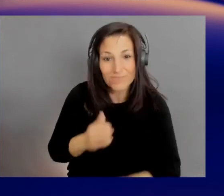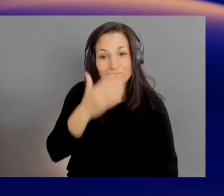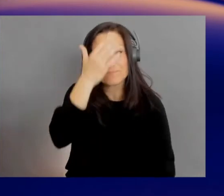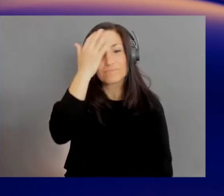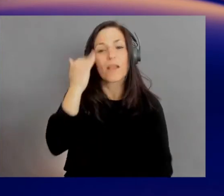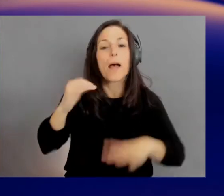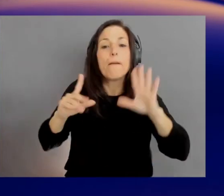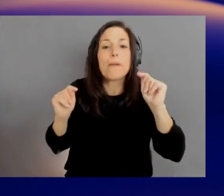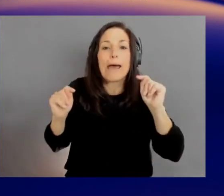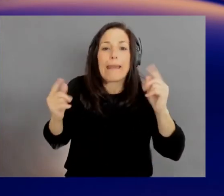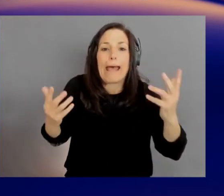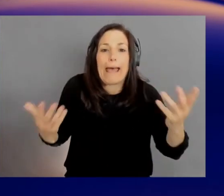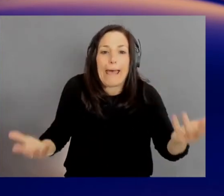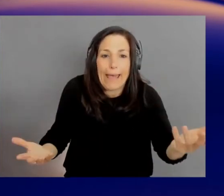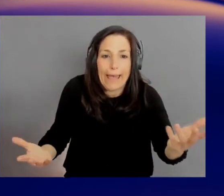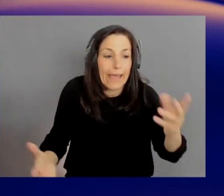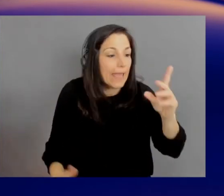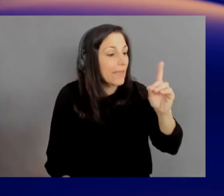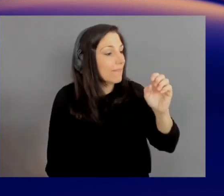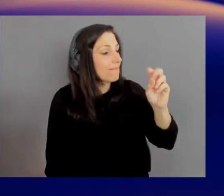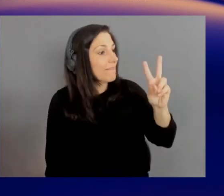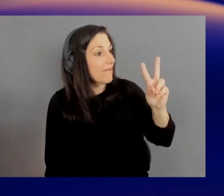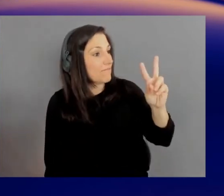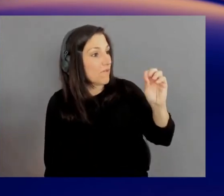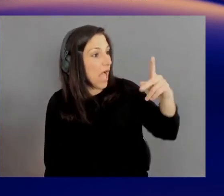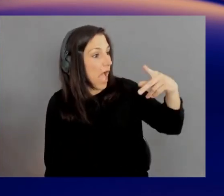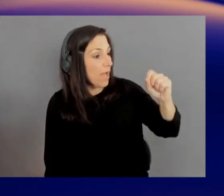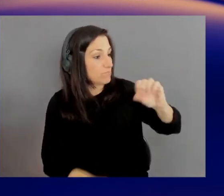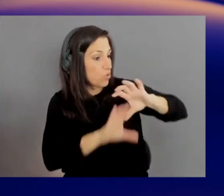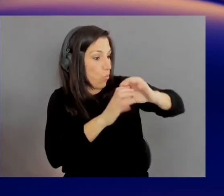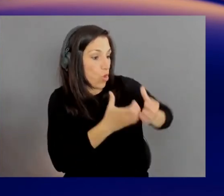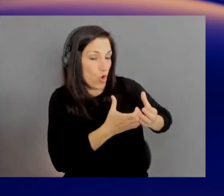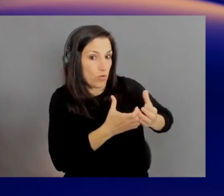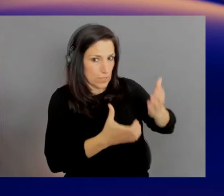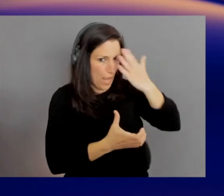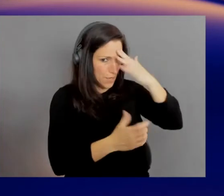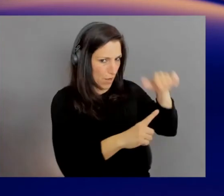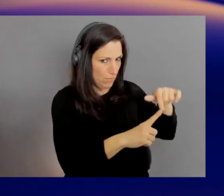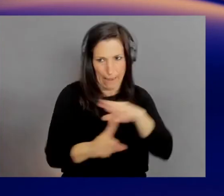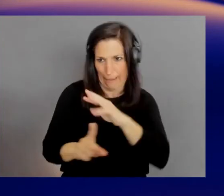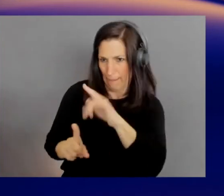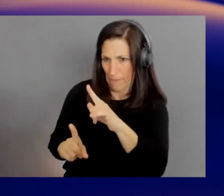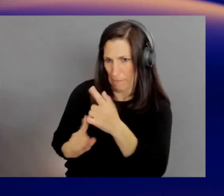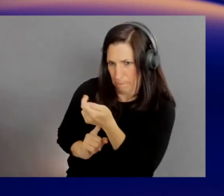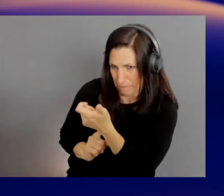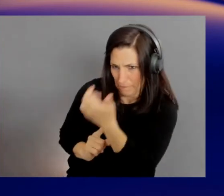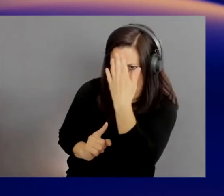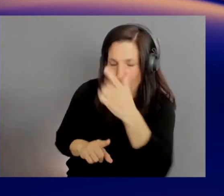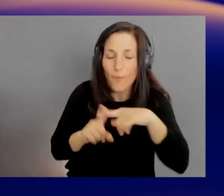So in the DevOps world, right? which is the world I'm familiar with not so much the ML world there's kind of an accepted pattern